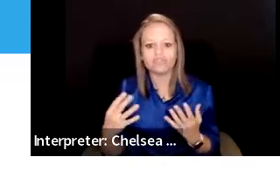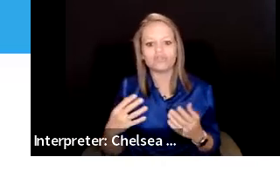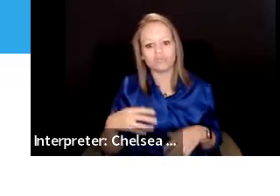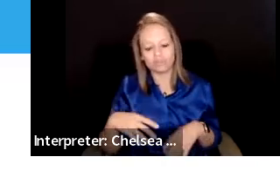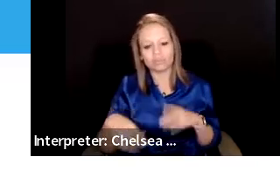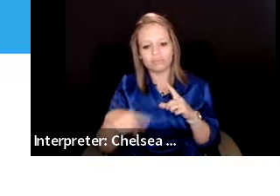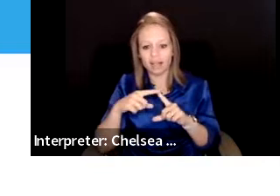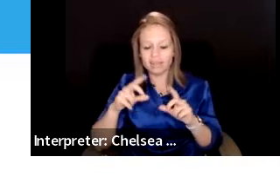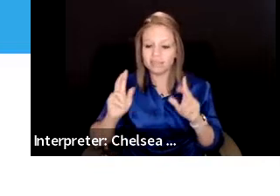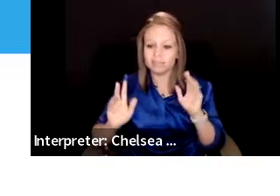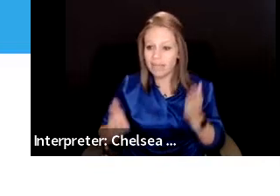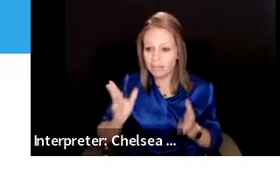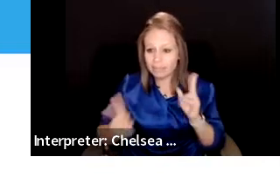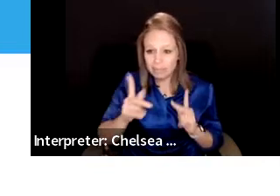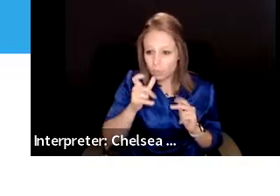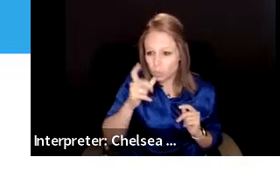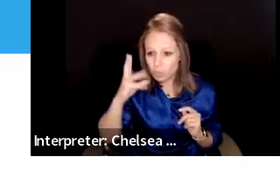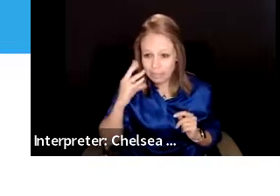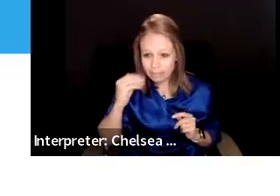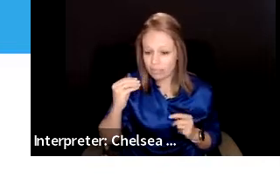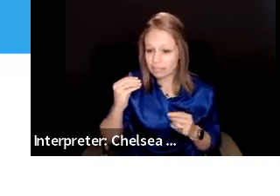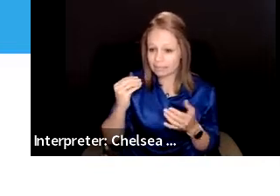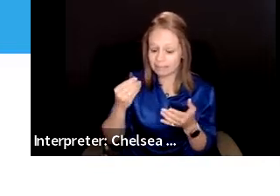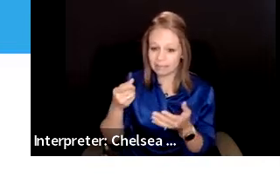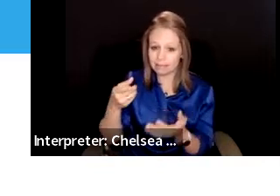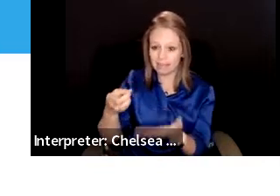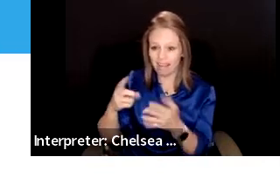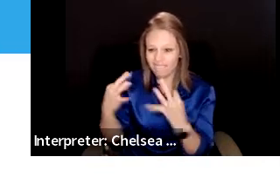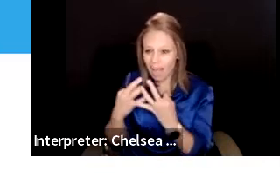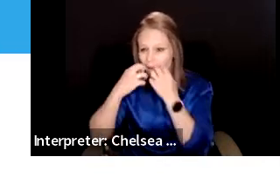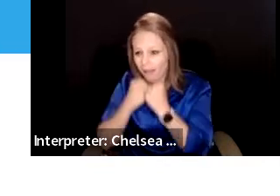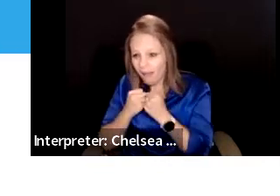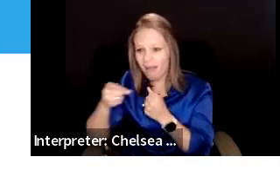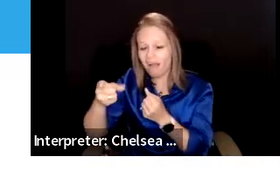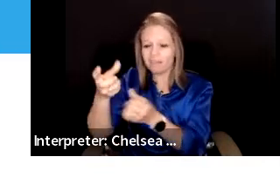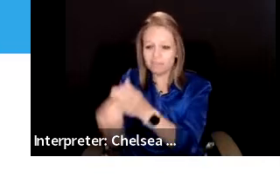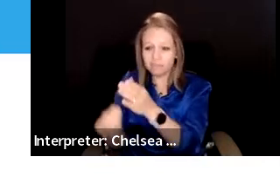who work in recovery or treatment services.